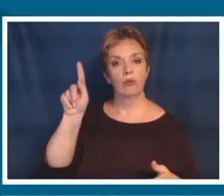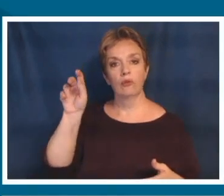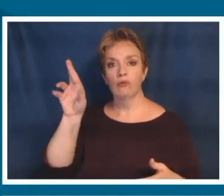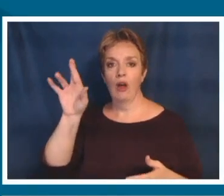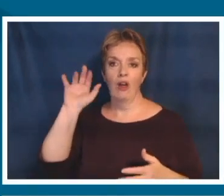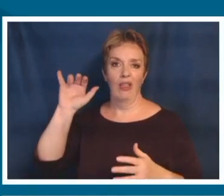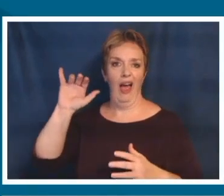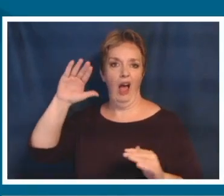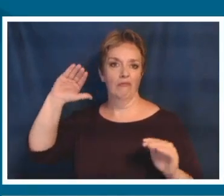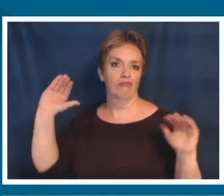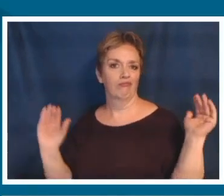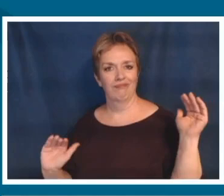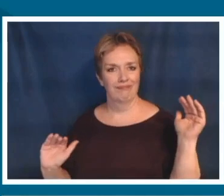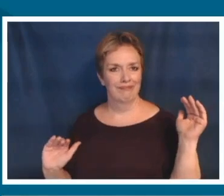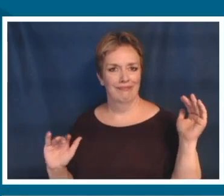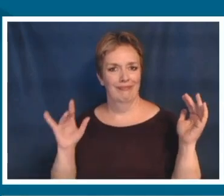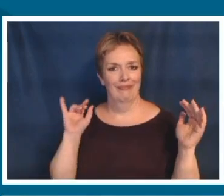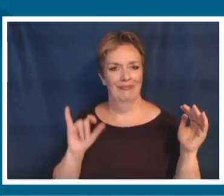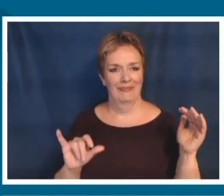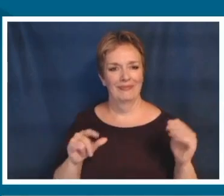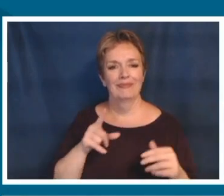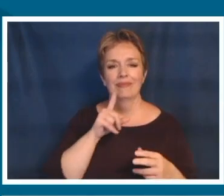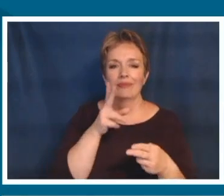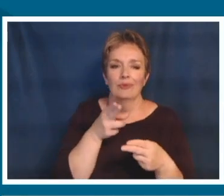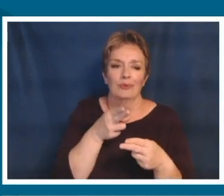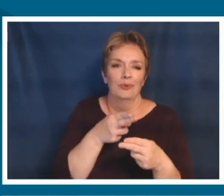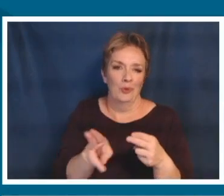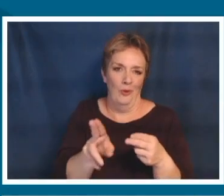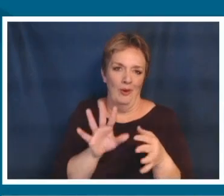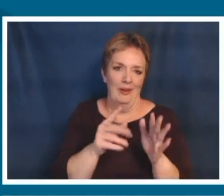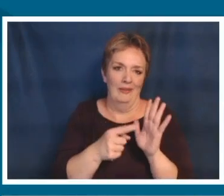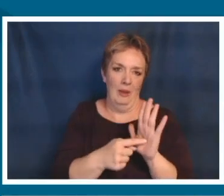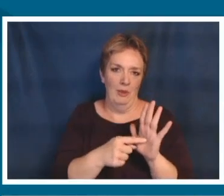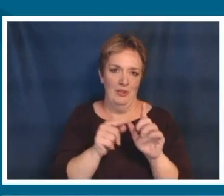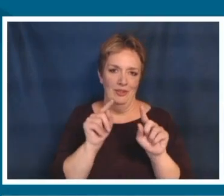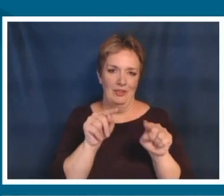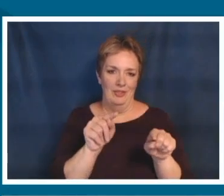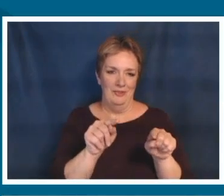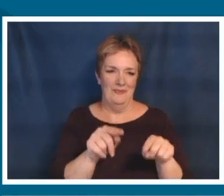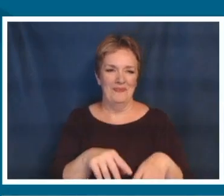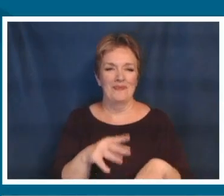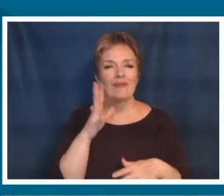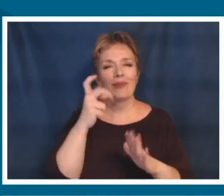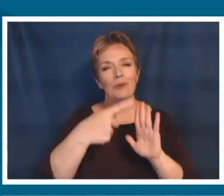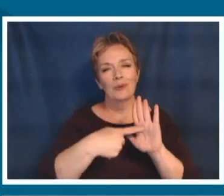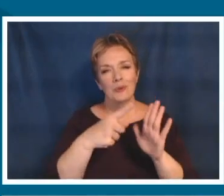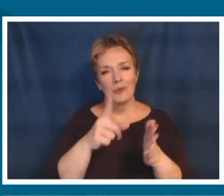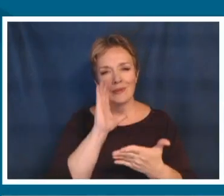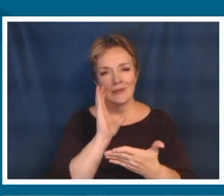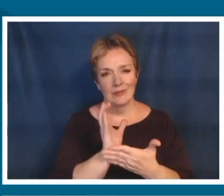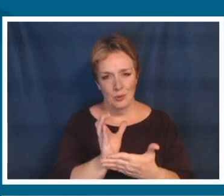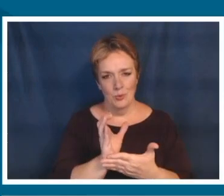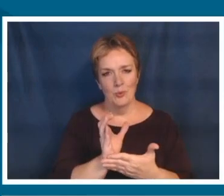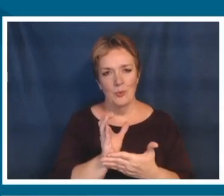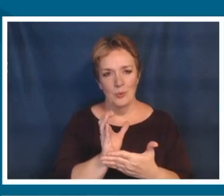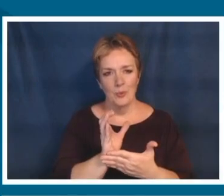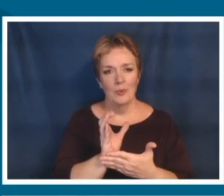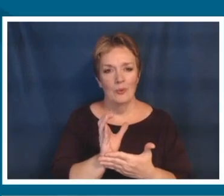and short example here and i left wanted to show you this photograph because it's